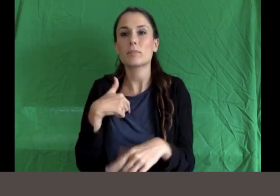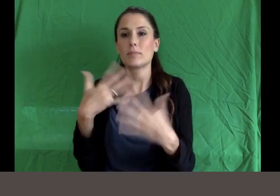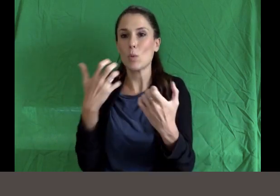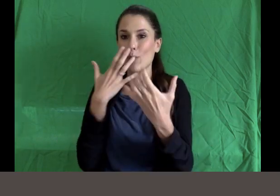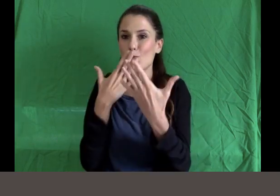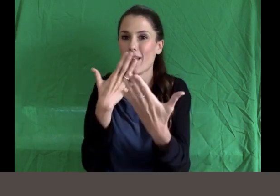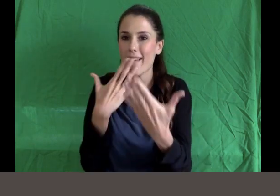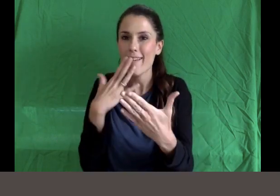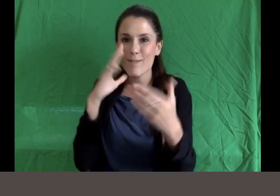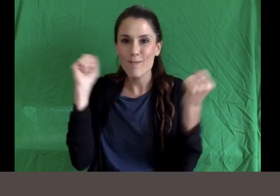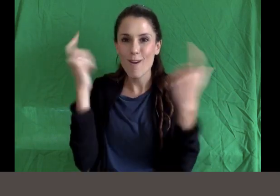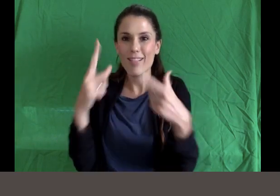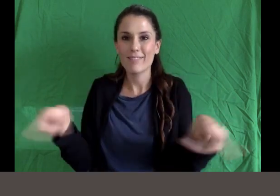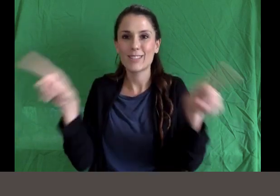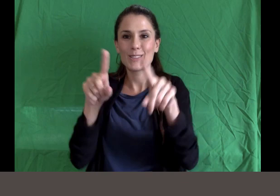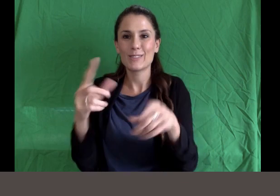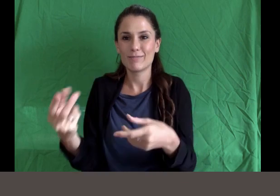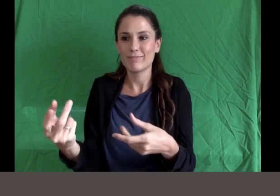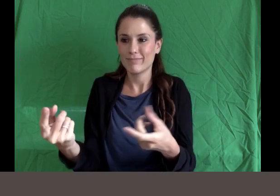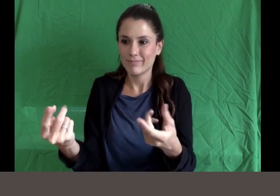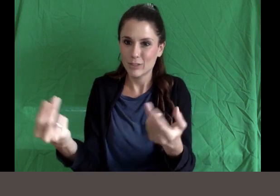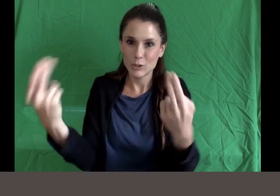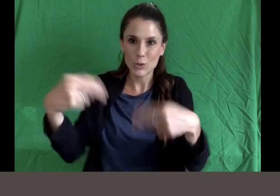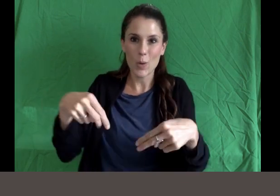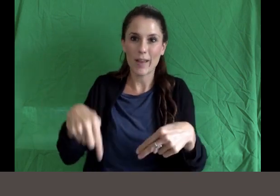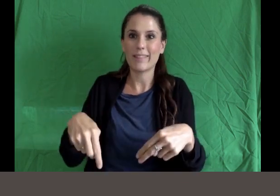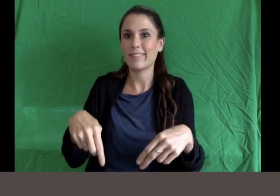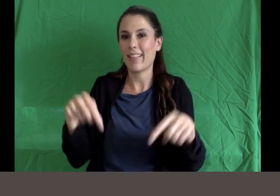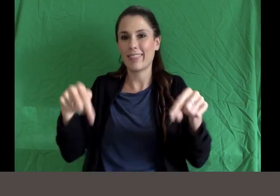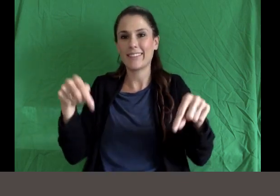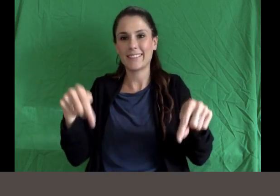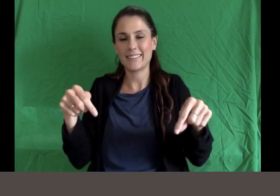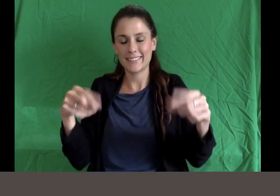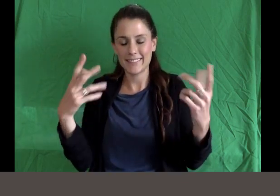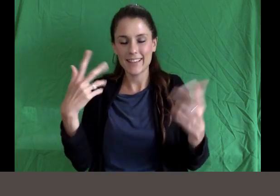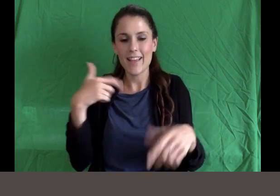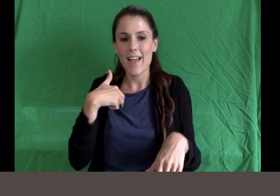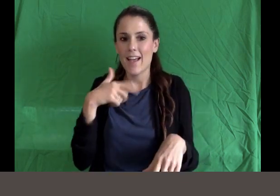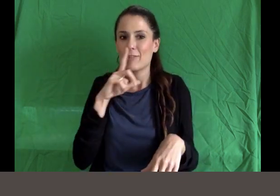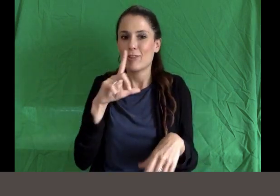design and how we can improve it using charting tools like Matplotlib and of course incorporating